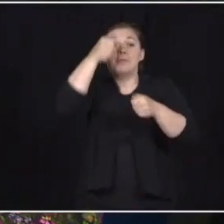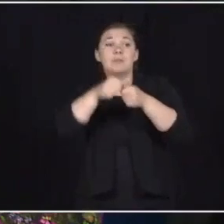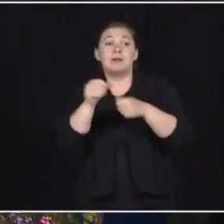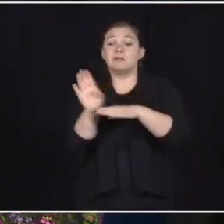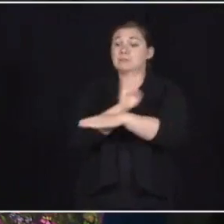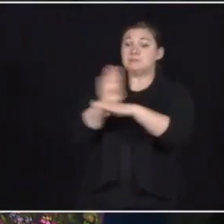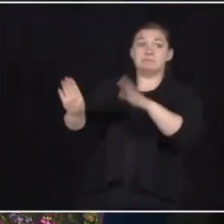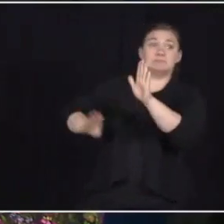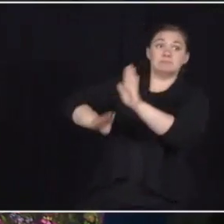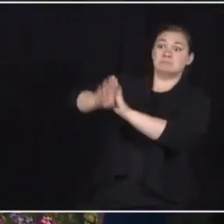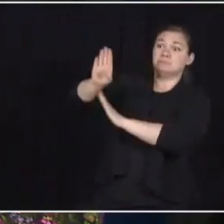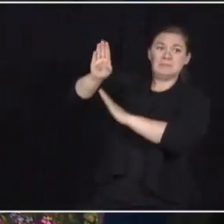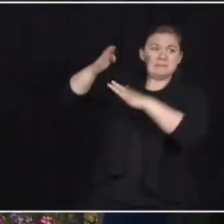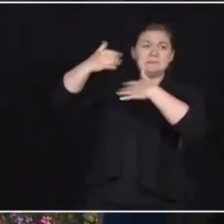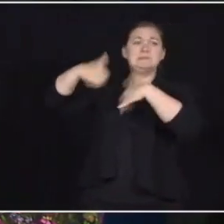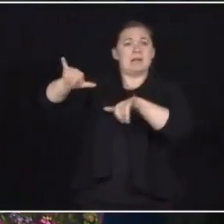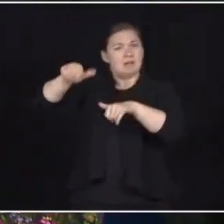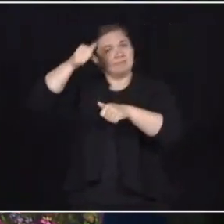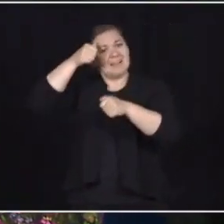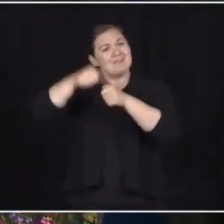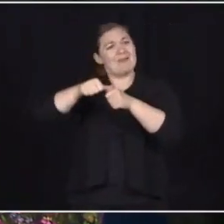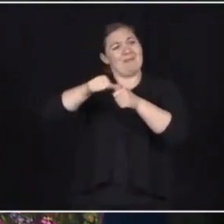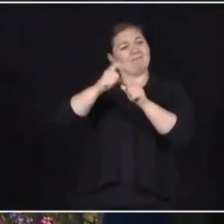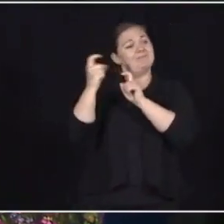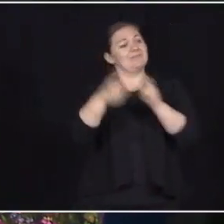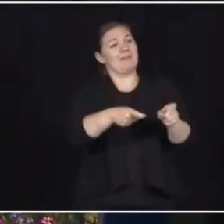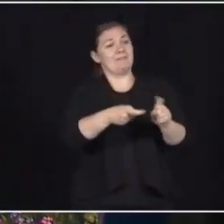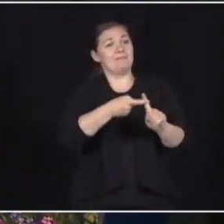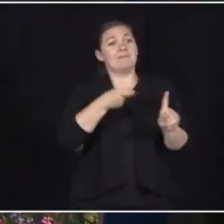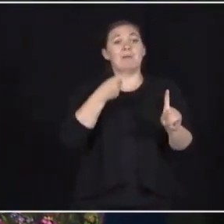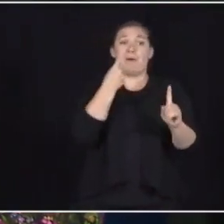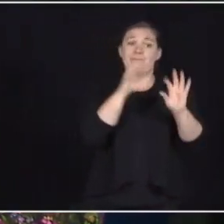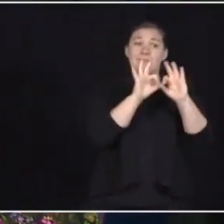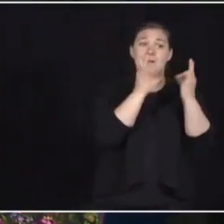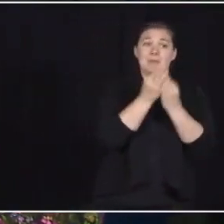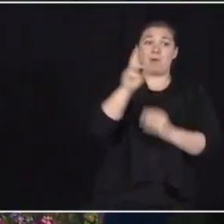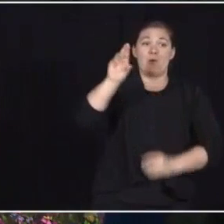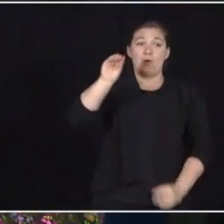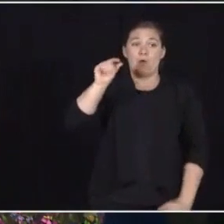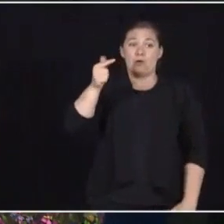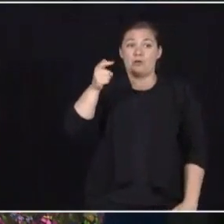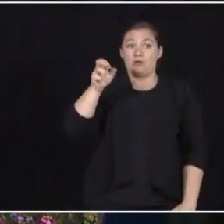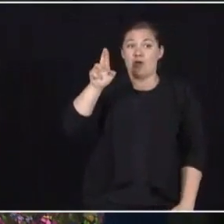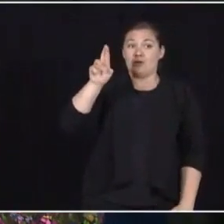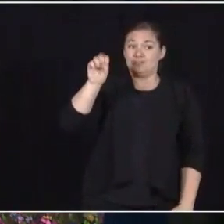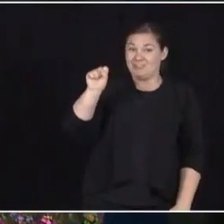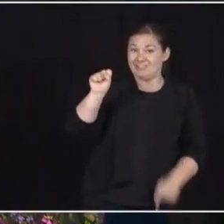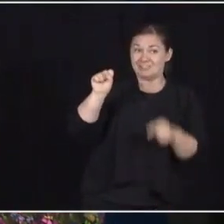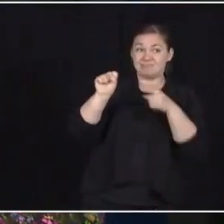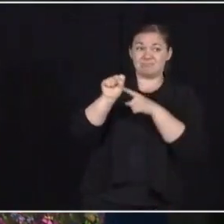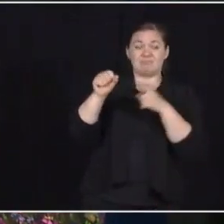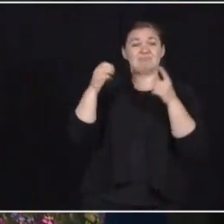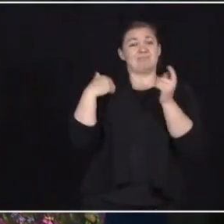And one family really stands out. It is the Rogers family I had a conversation with Edward Rogers and his entire family are giving back